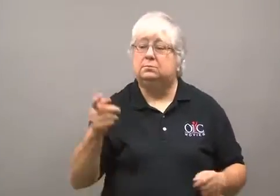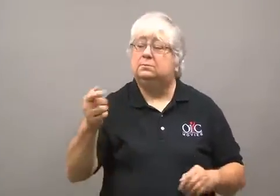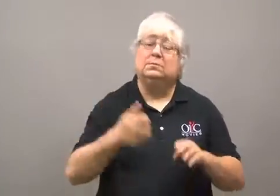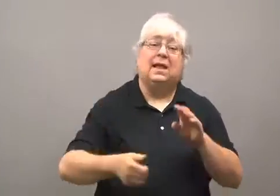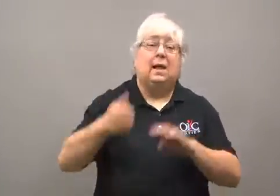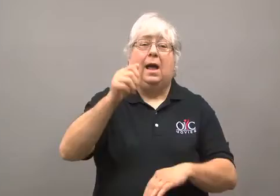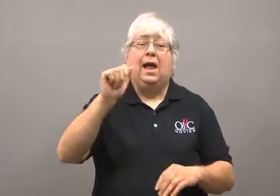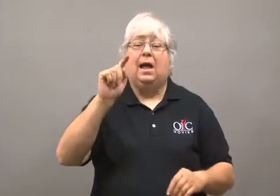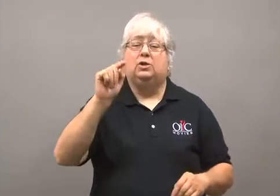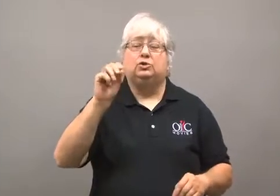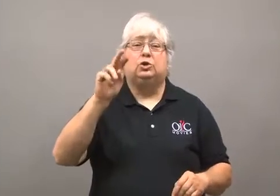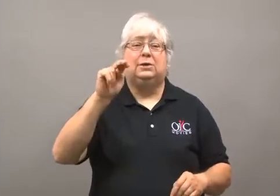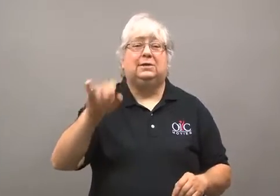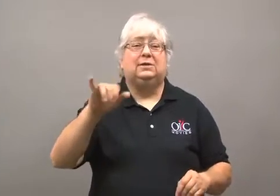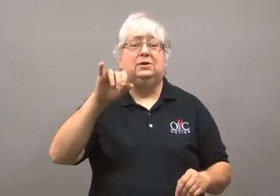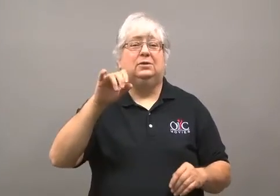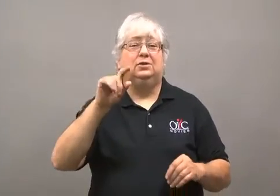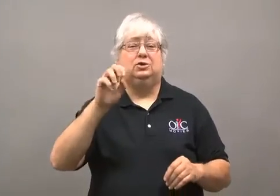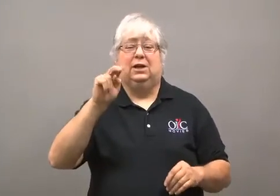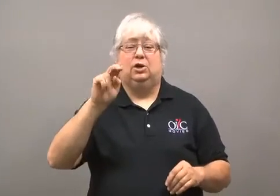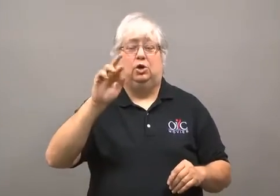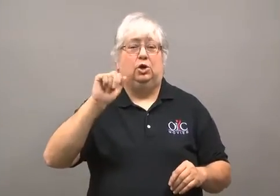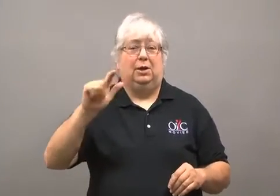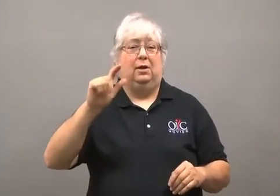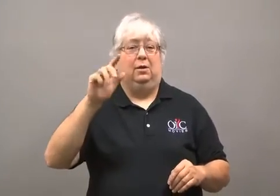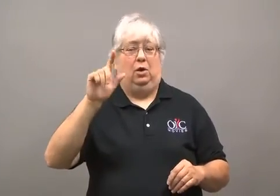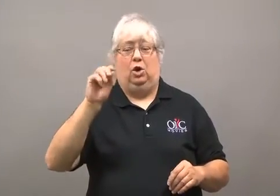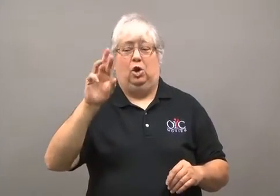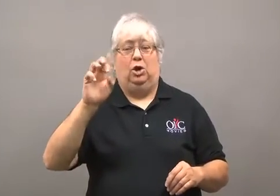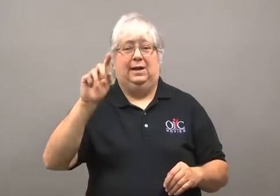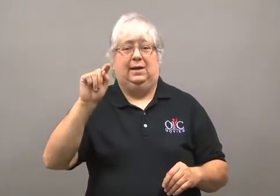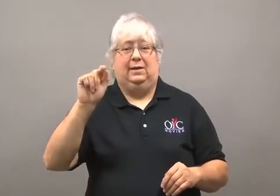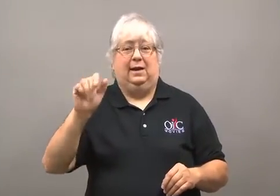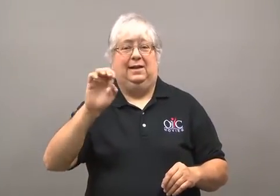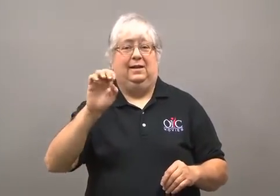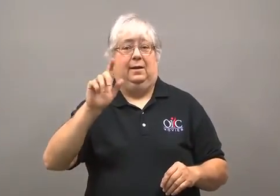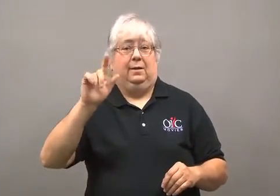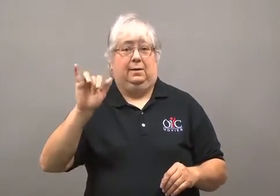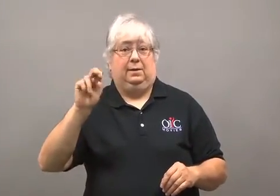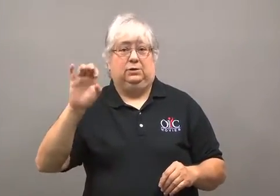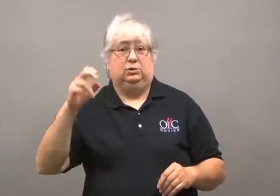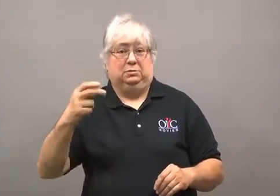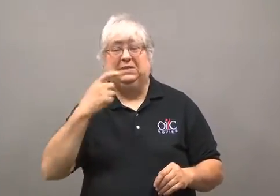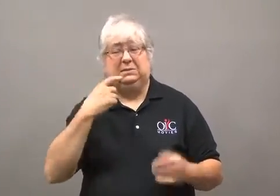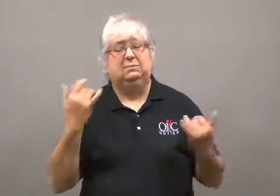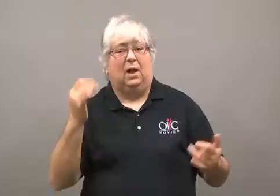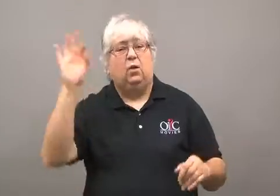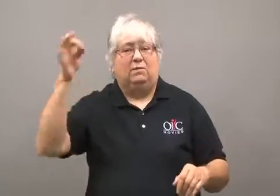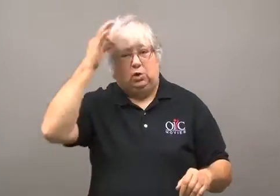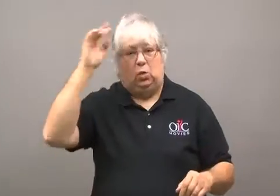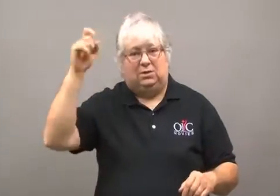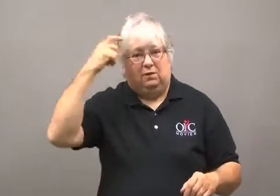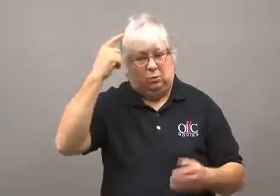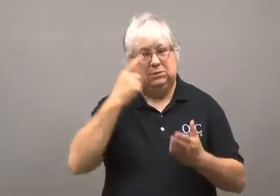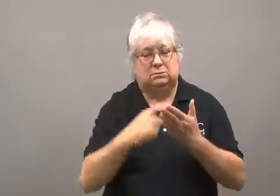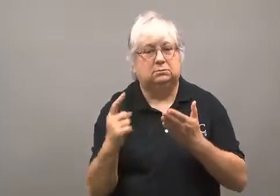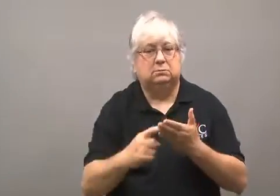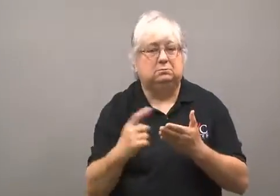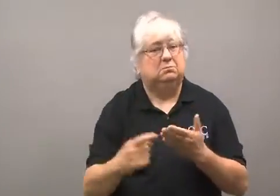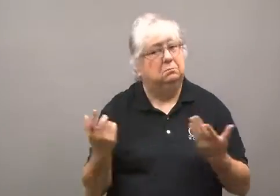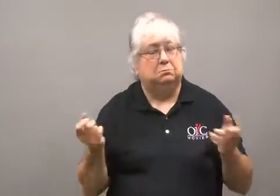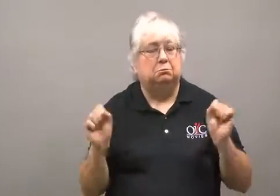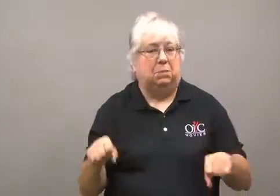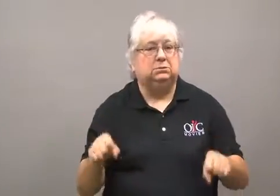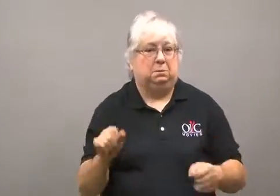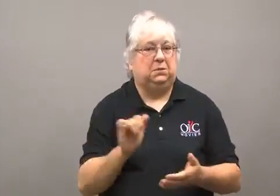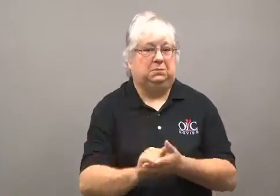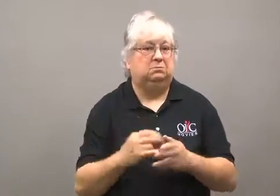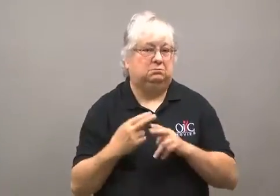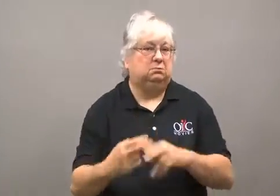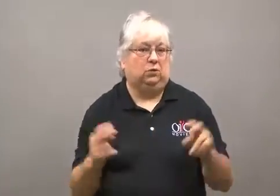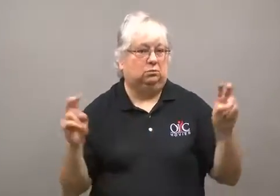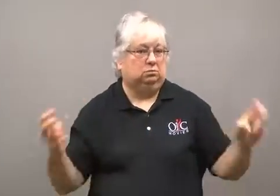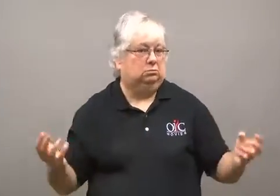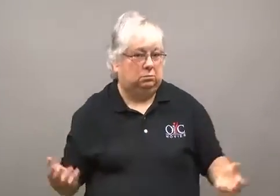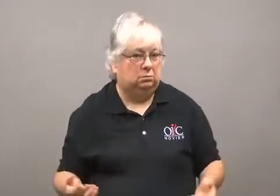Attorney General Loretta Lynch said that possibility was being investigated.